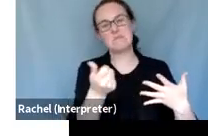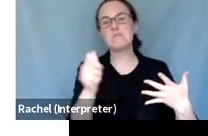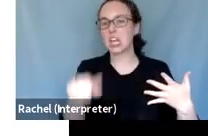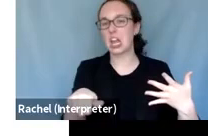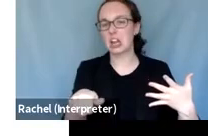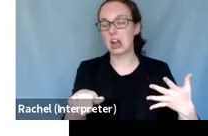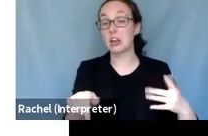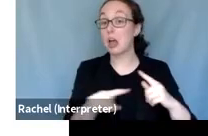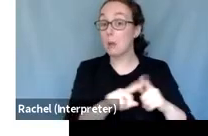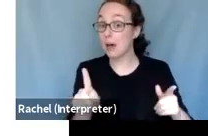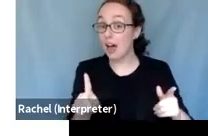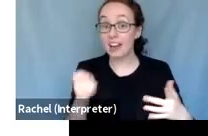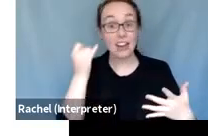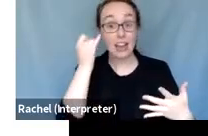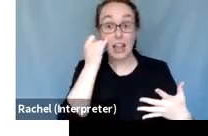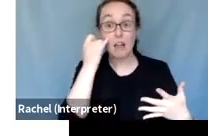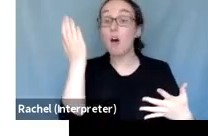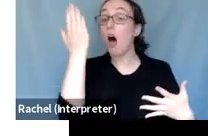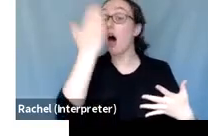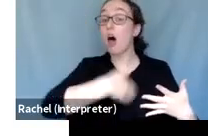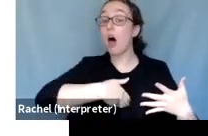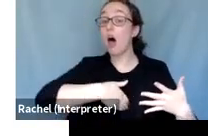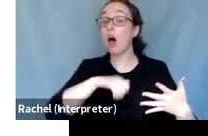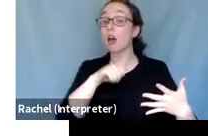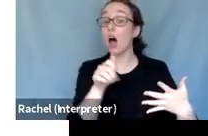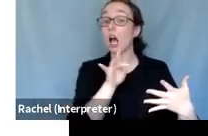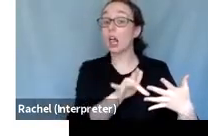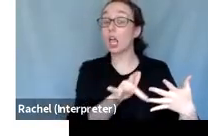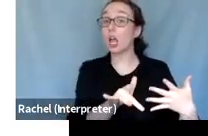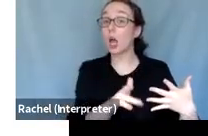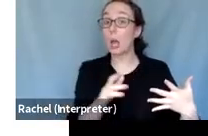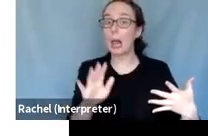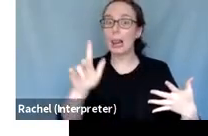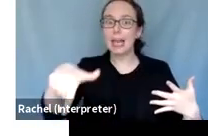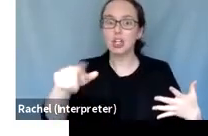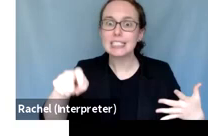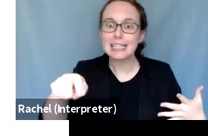Sage Talbot: a certain accommodation and then later need it and you're going to have to go through this process again.